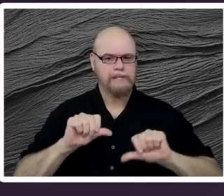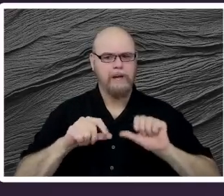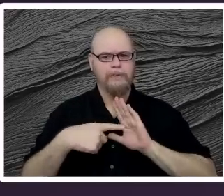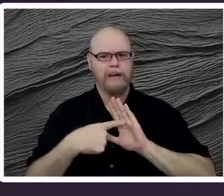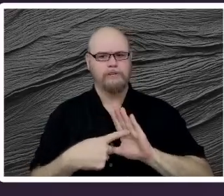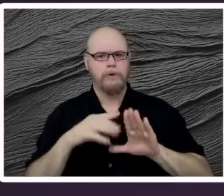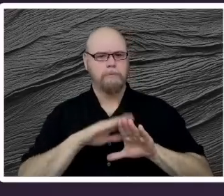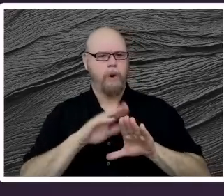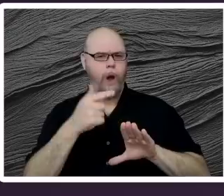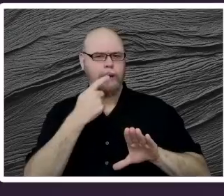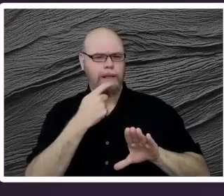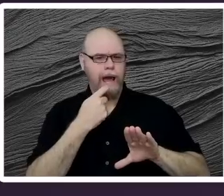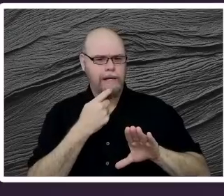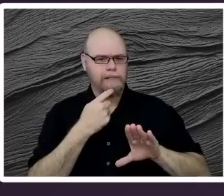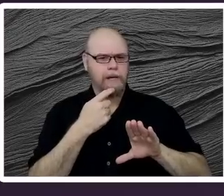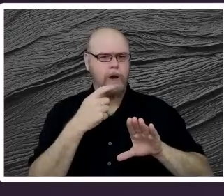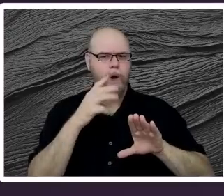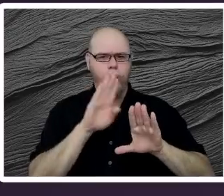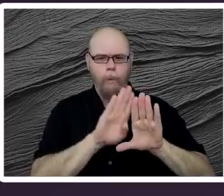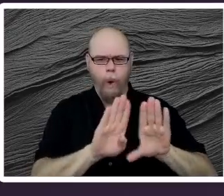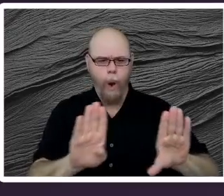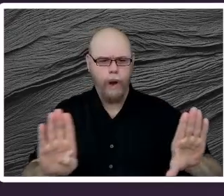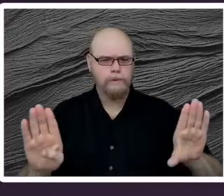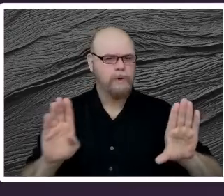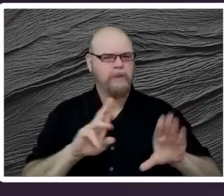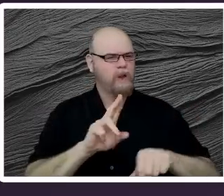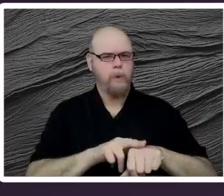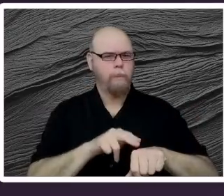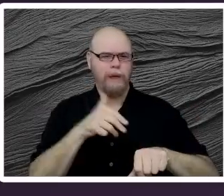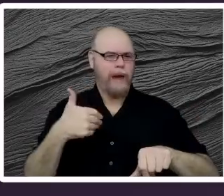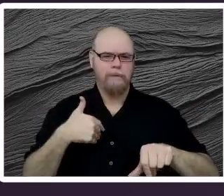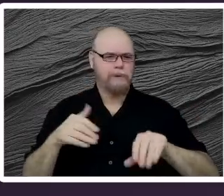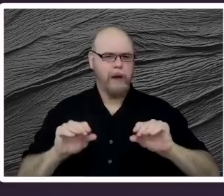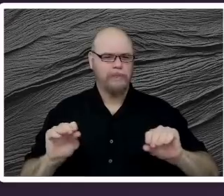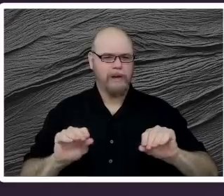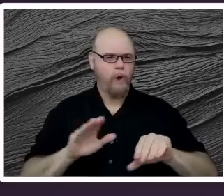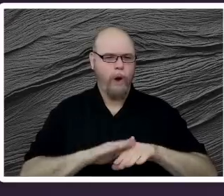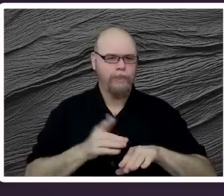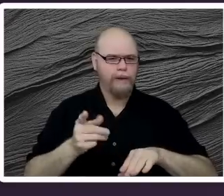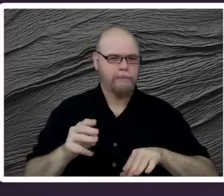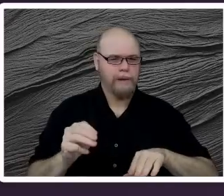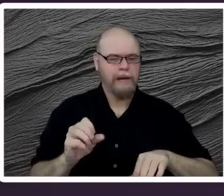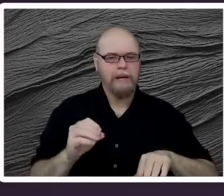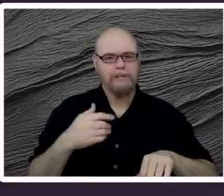that otherwise were normally -- had nothing displayed on them. So, they added some areas